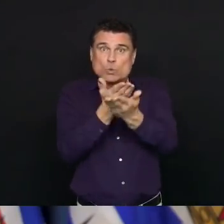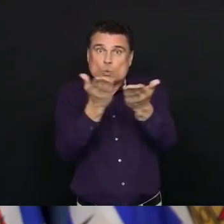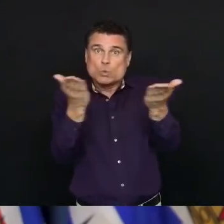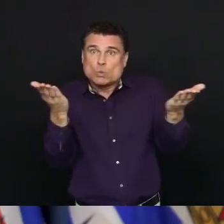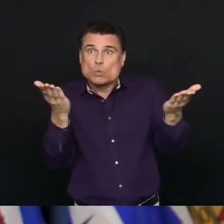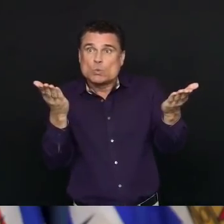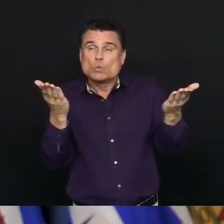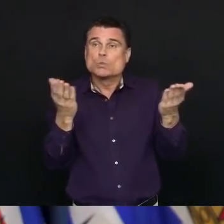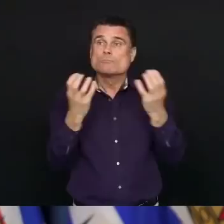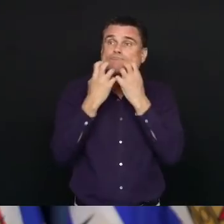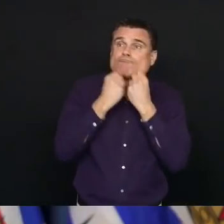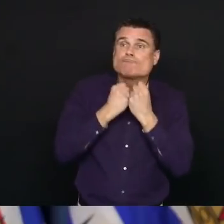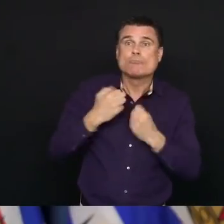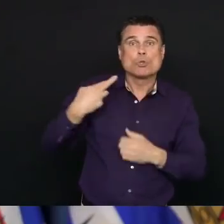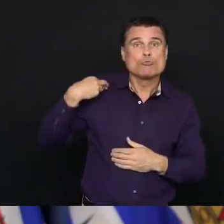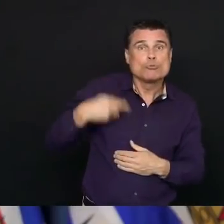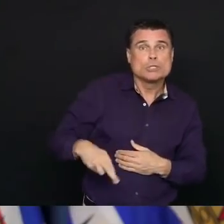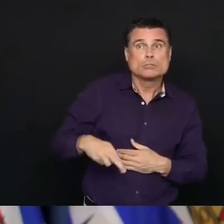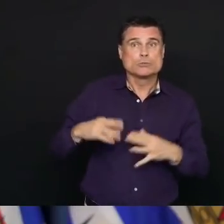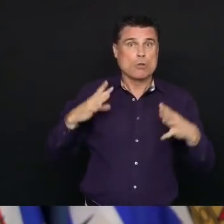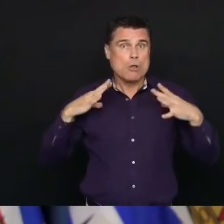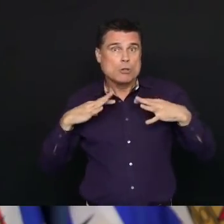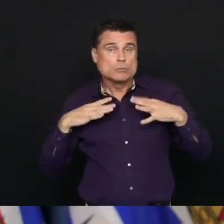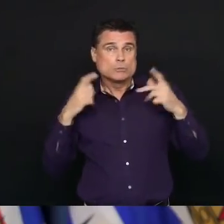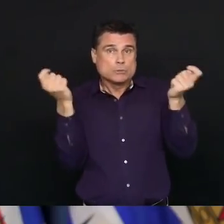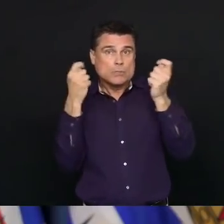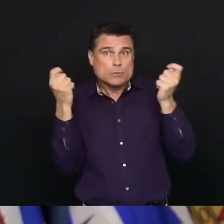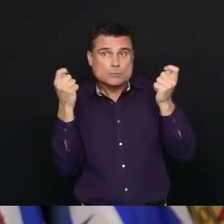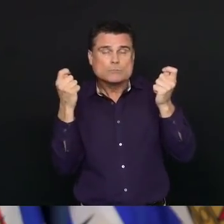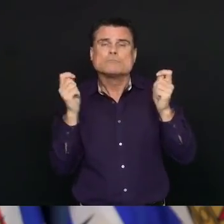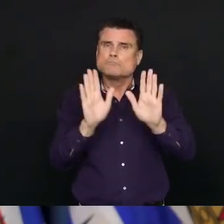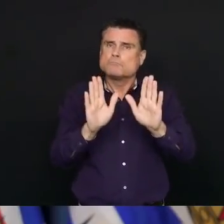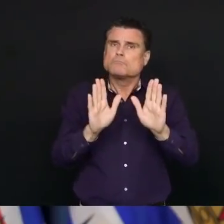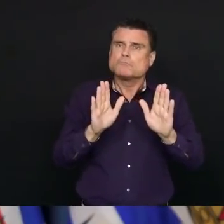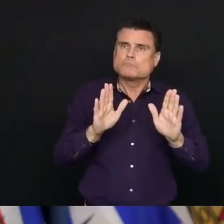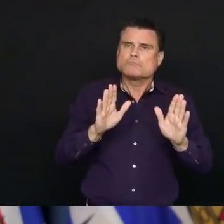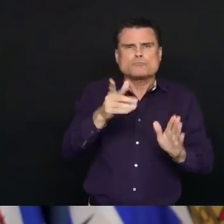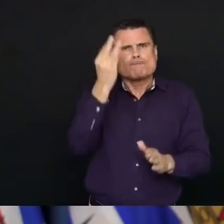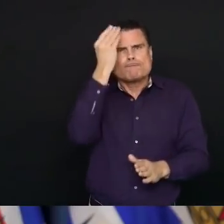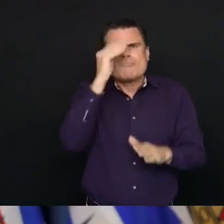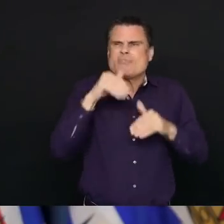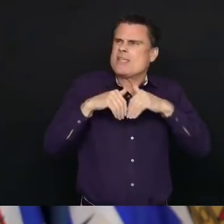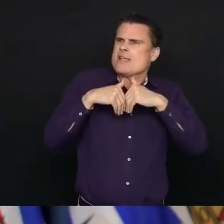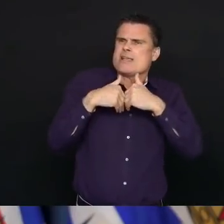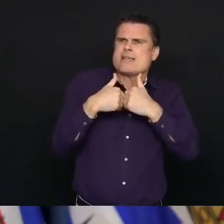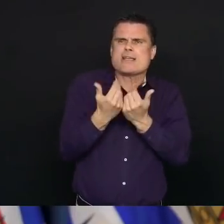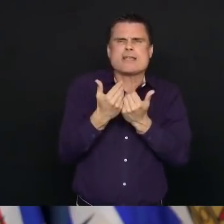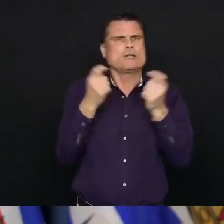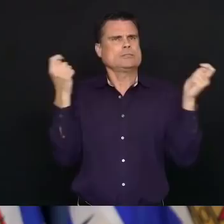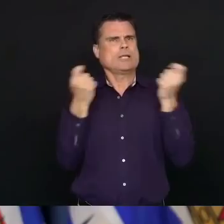To be with once in their own homes that we care for and live with and are around. It is time to recognize religious